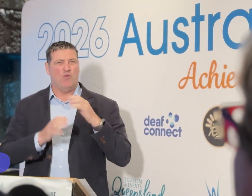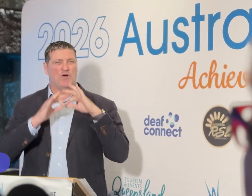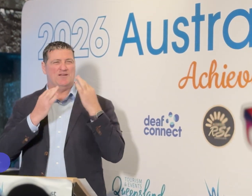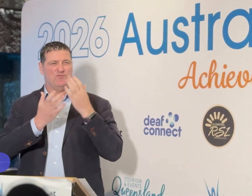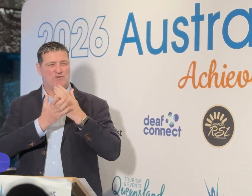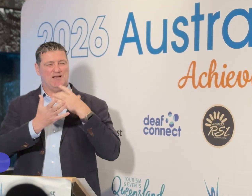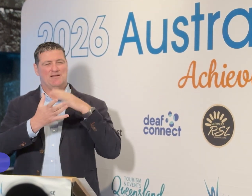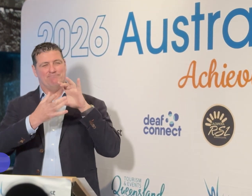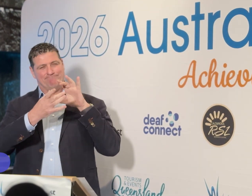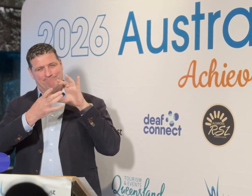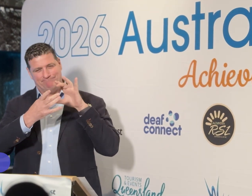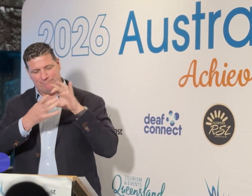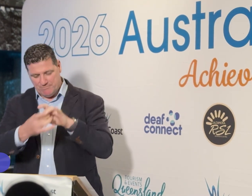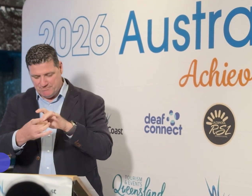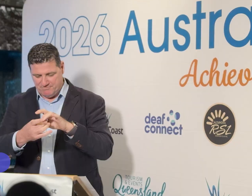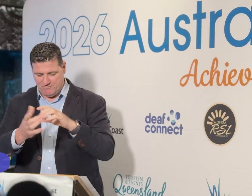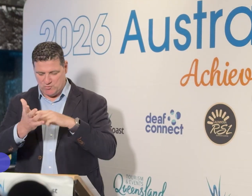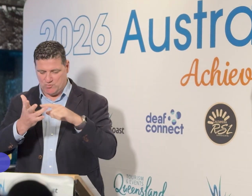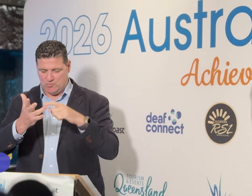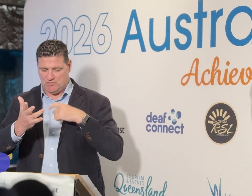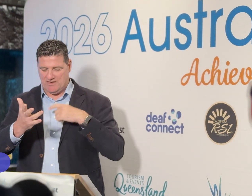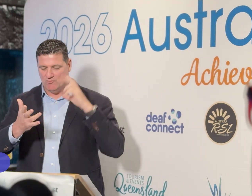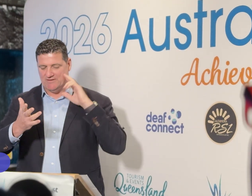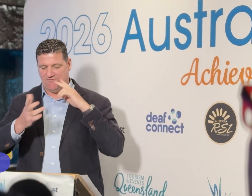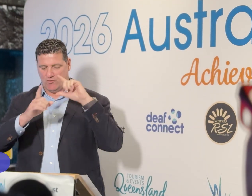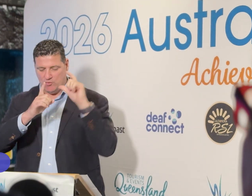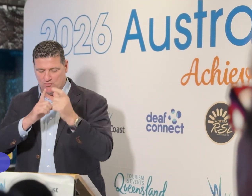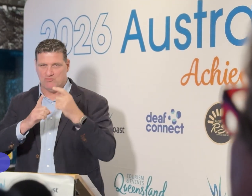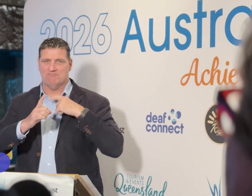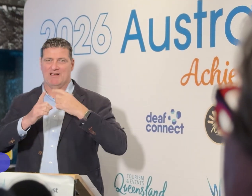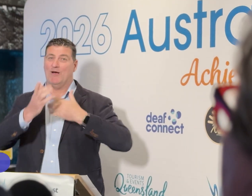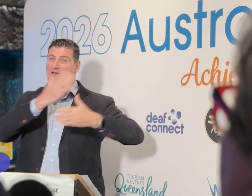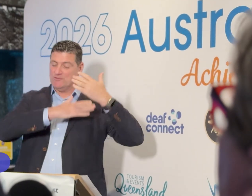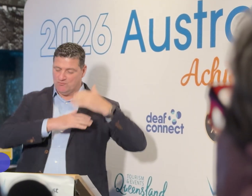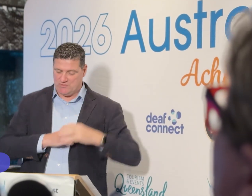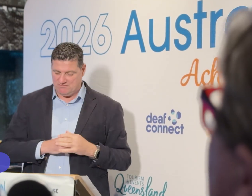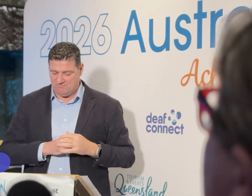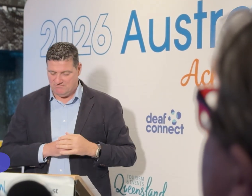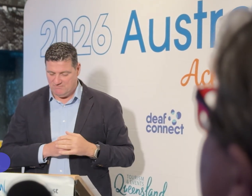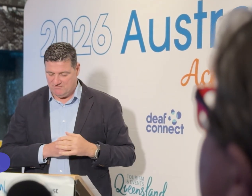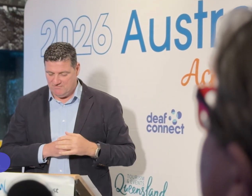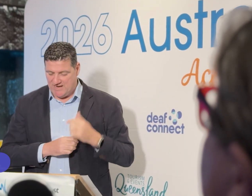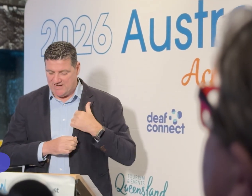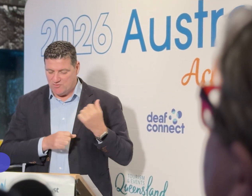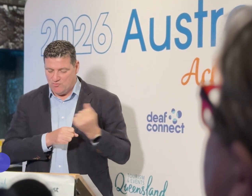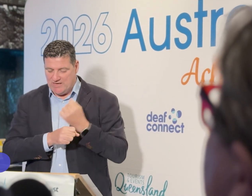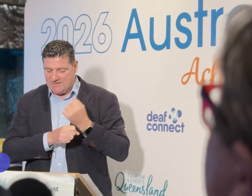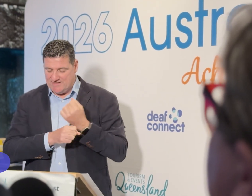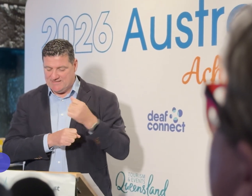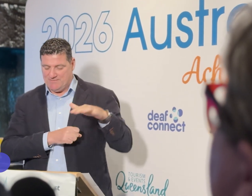Our organisation is grounded to Deaf culture, our history,